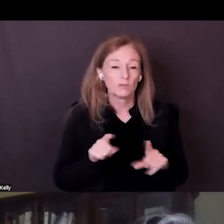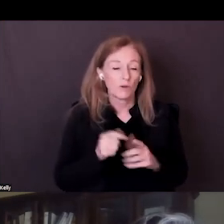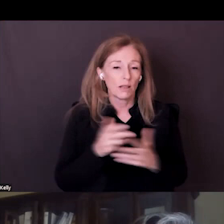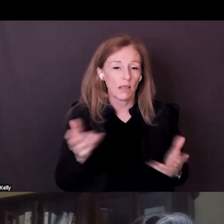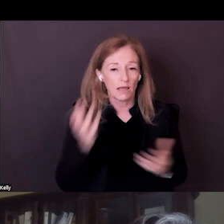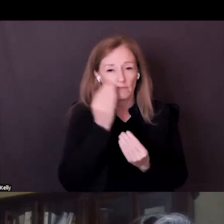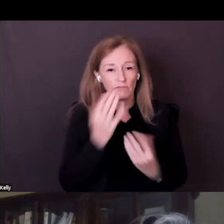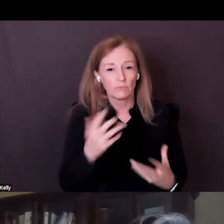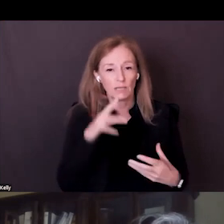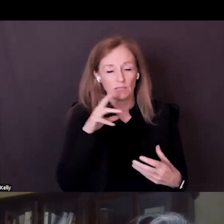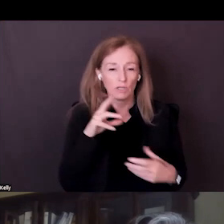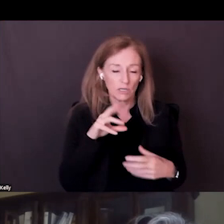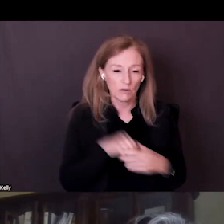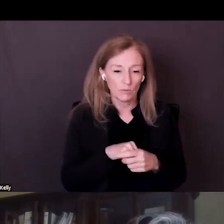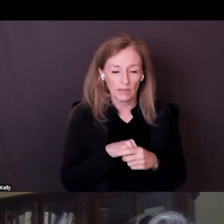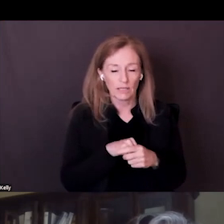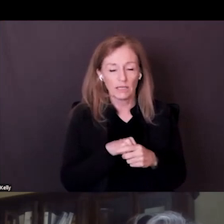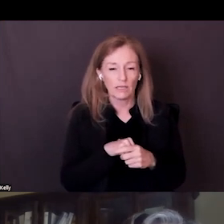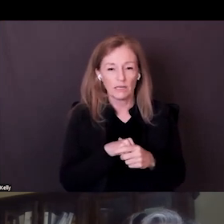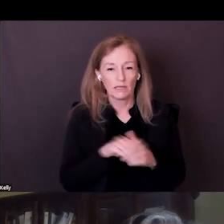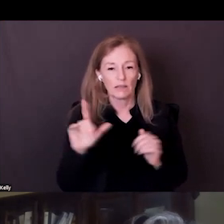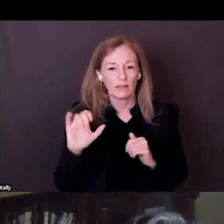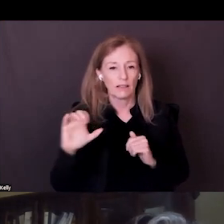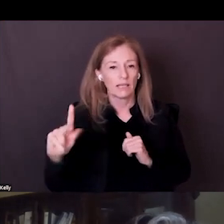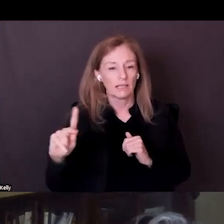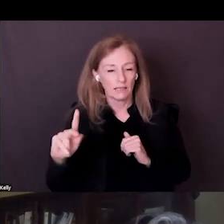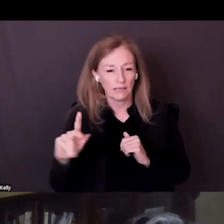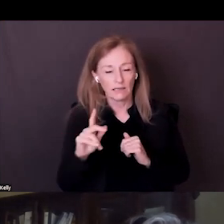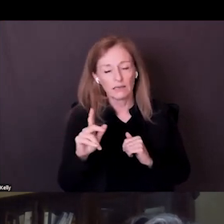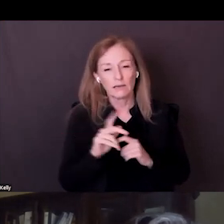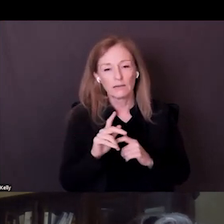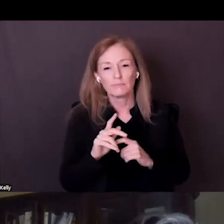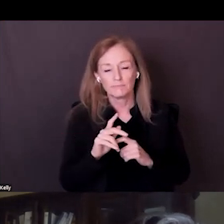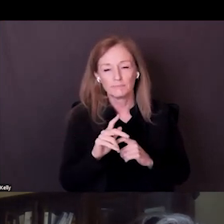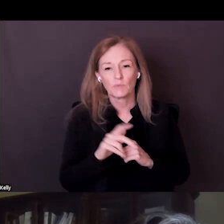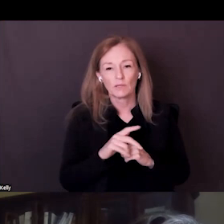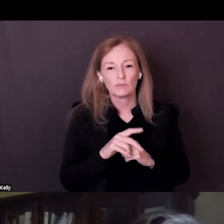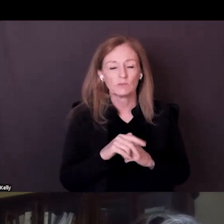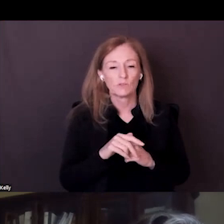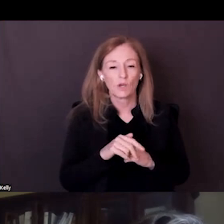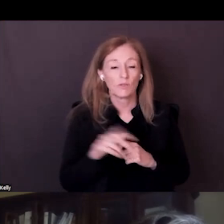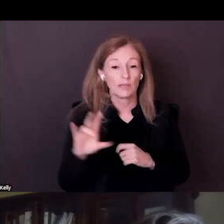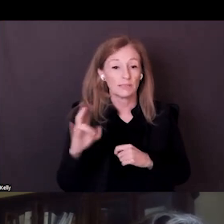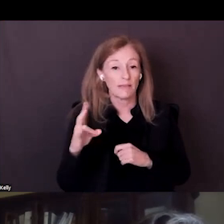FOR THE HEALTH STRATEGIES. THEY LOOK THE 17 PAGES AND CONDENSED THEM